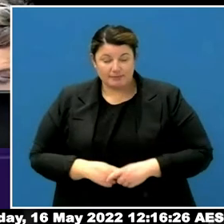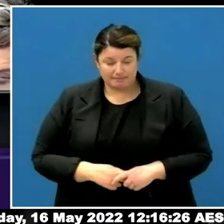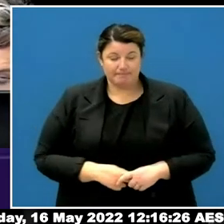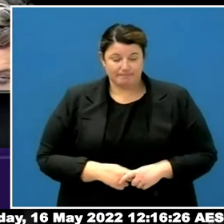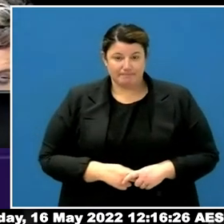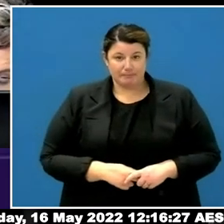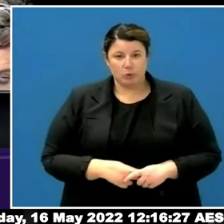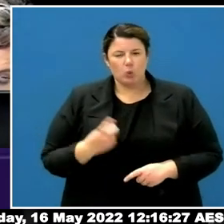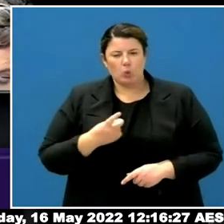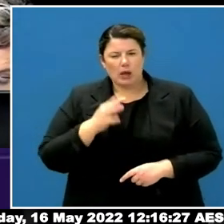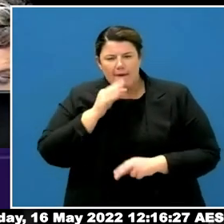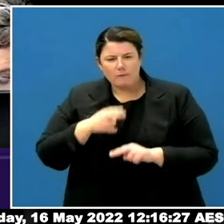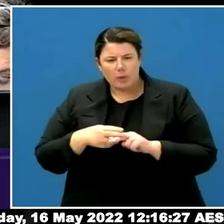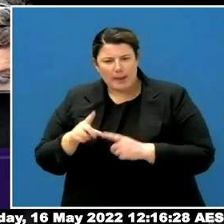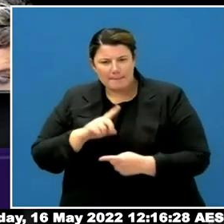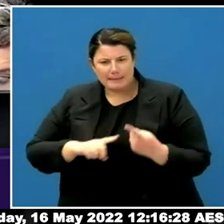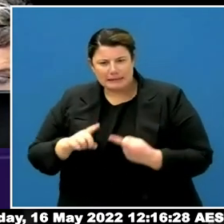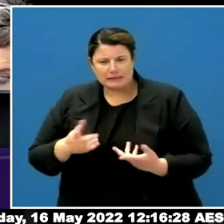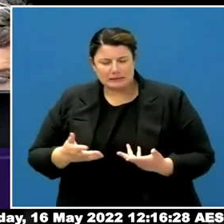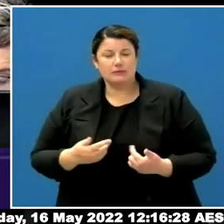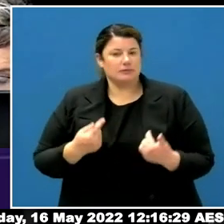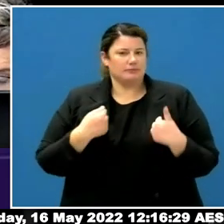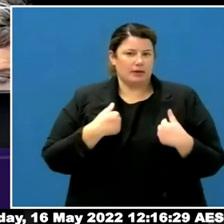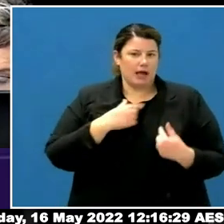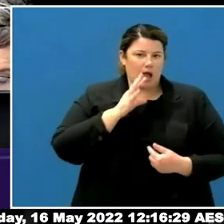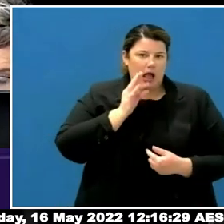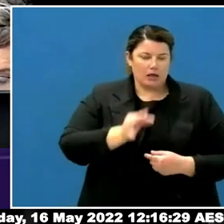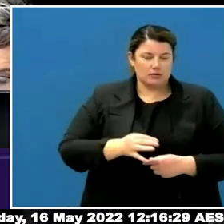Yes. MR FOGARTY: Do you recall what issues you raised at that meeting?